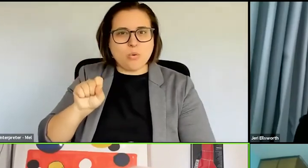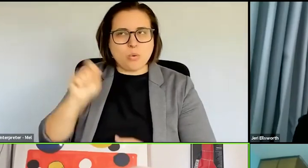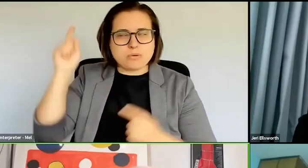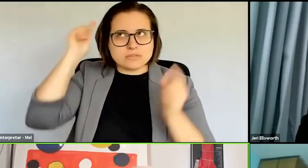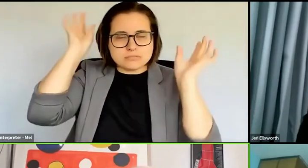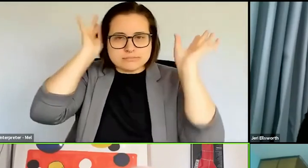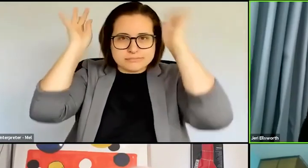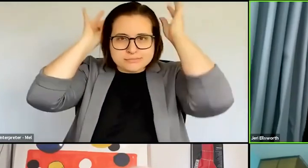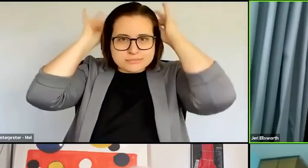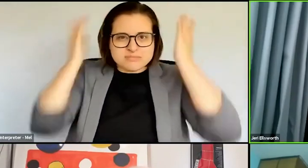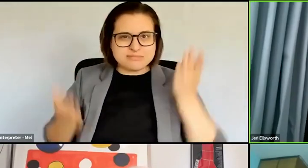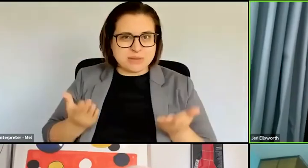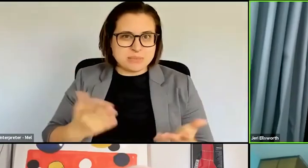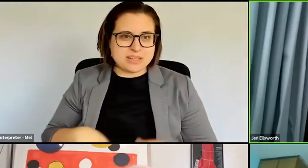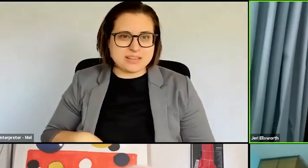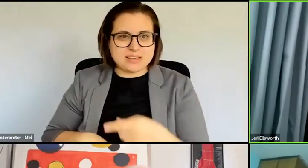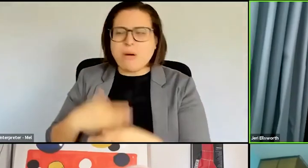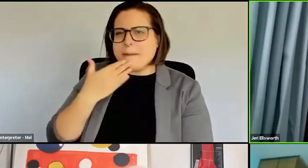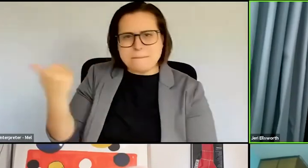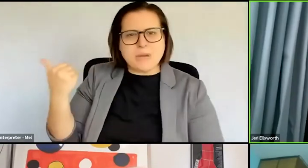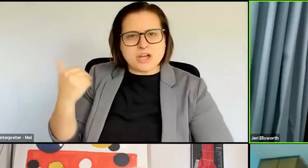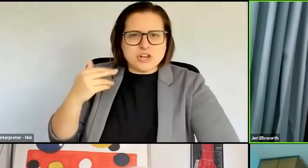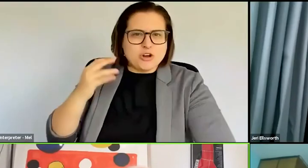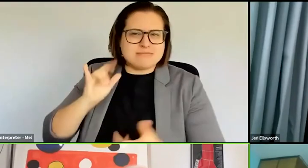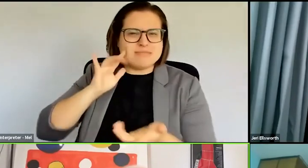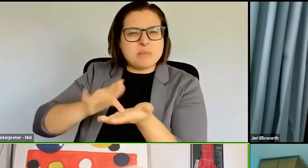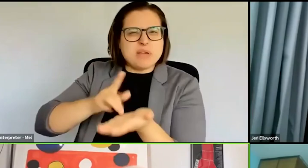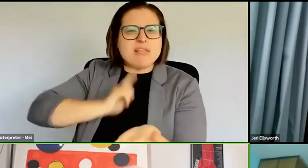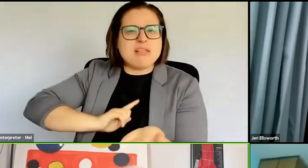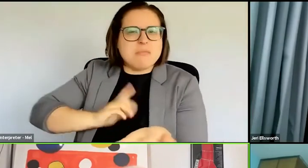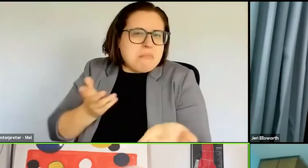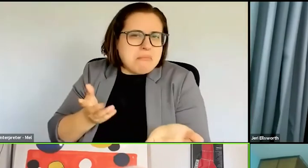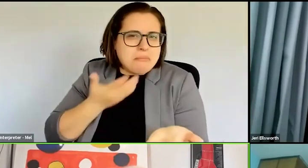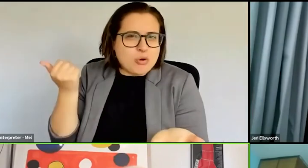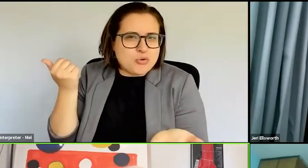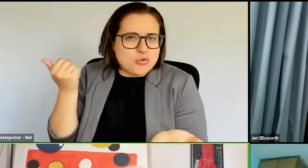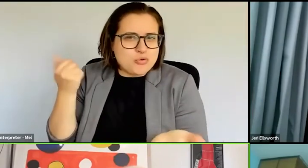That's better probably swallowing a pill is better you know and when you it'll wire